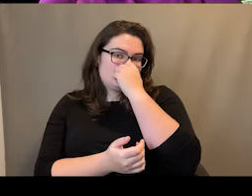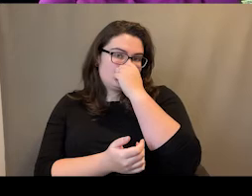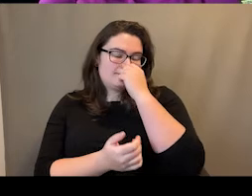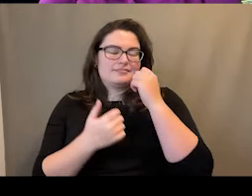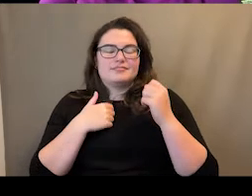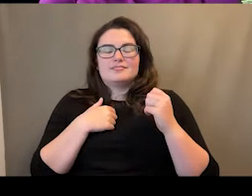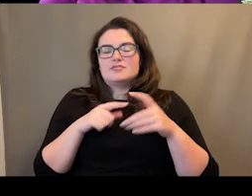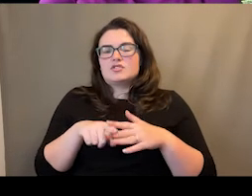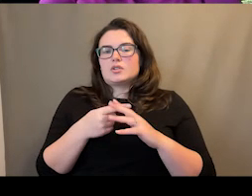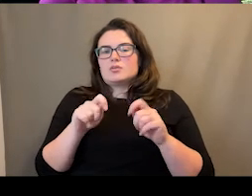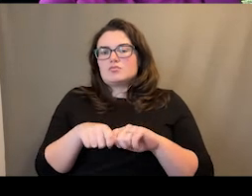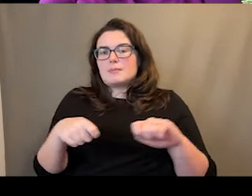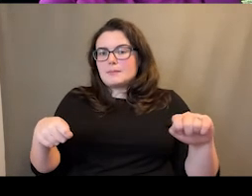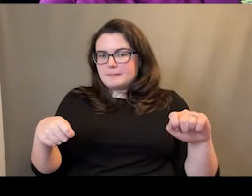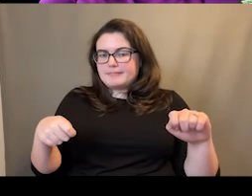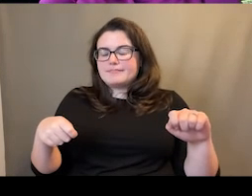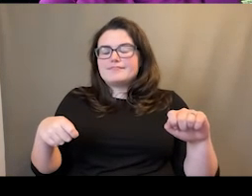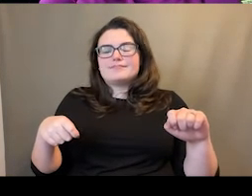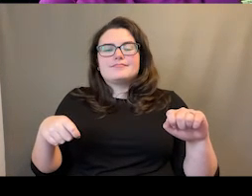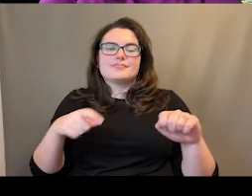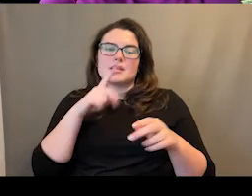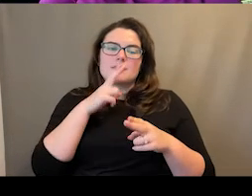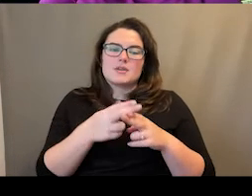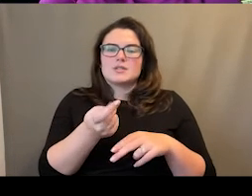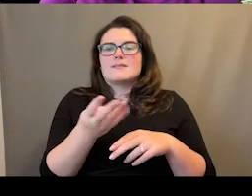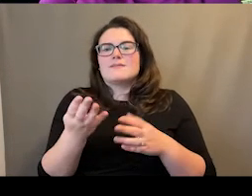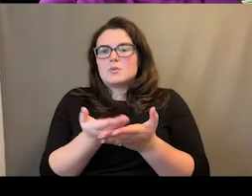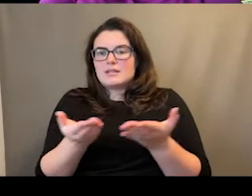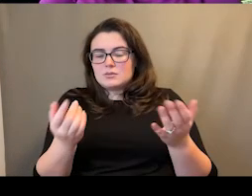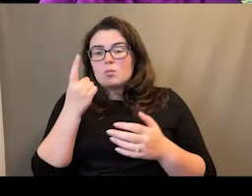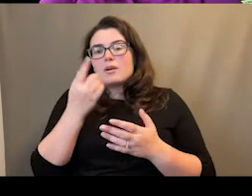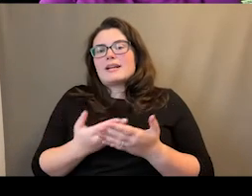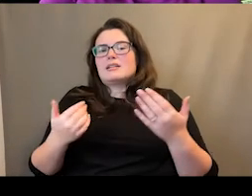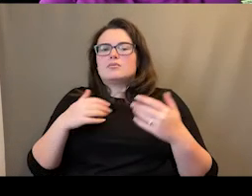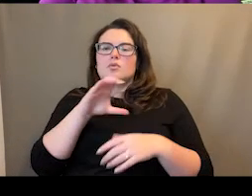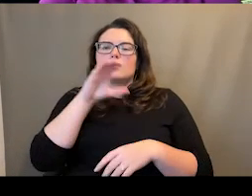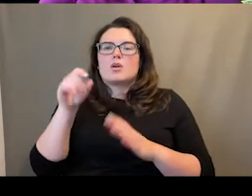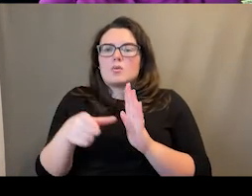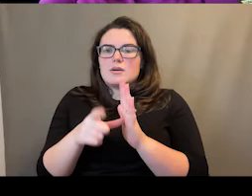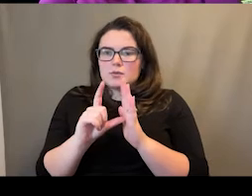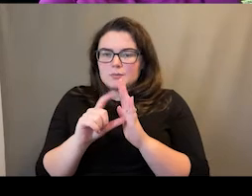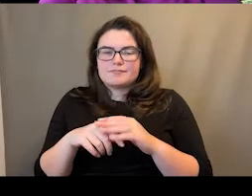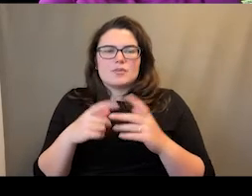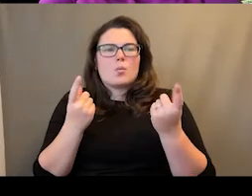a little bit by mentioning a few things. One of the things I want to mention is co-reviews. What is a co-review?